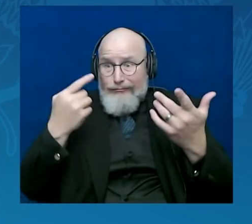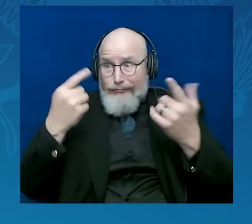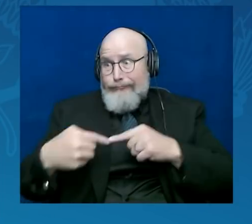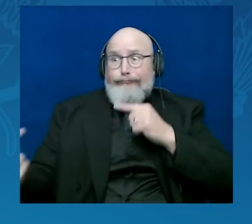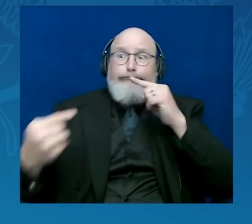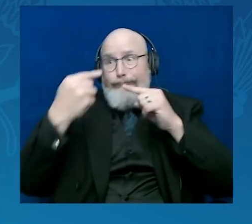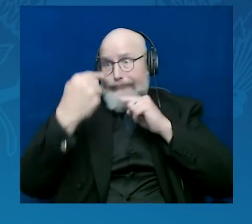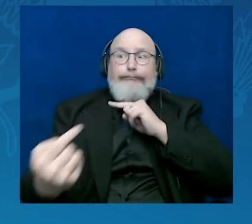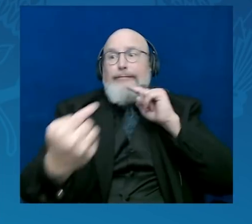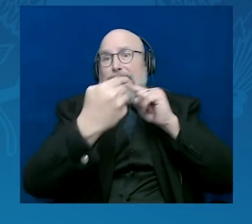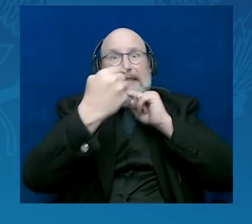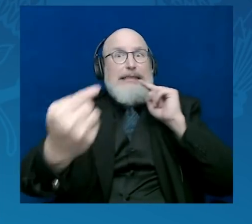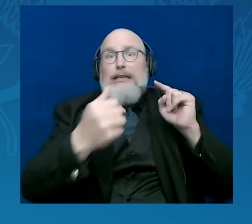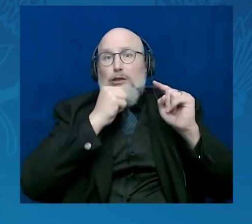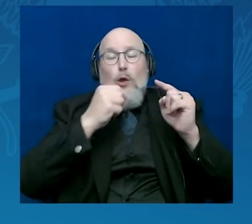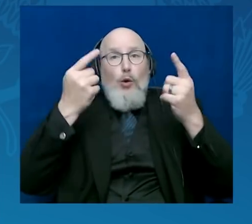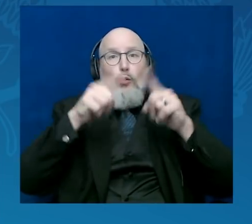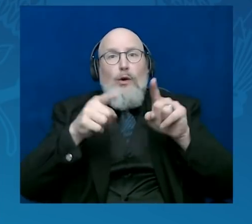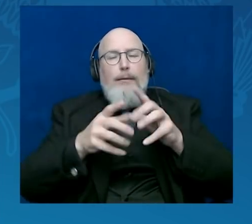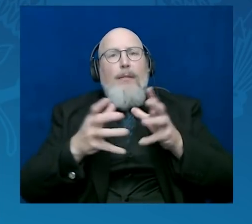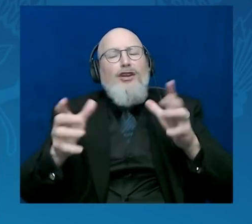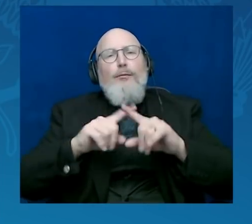I would -- I think that the heart of your question